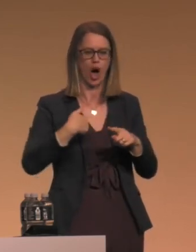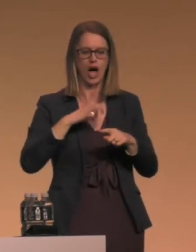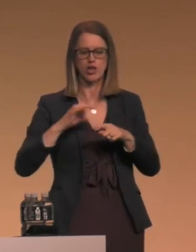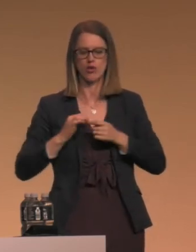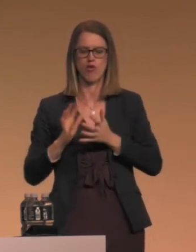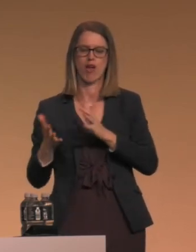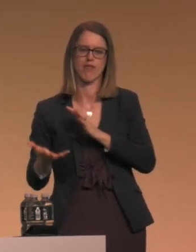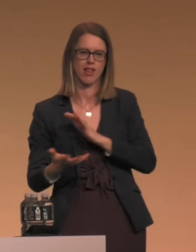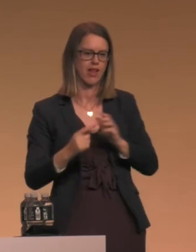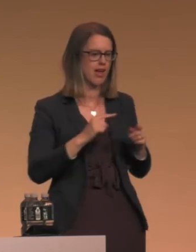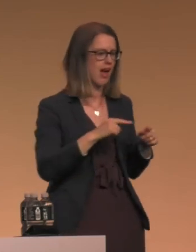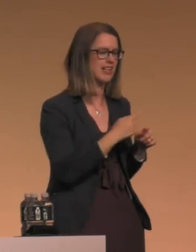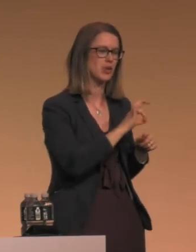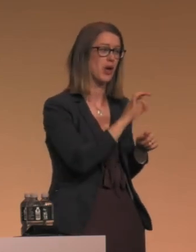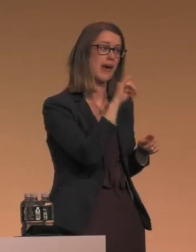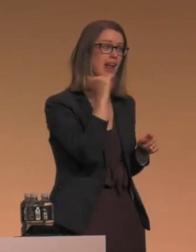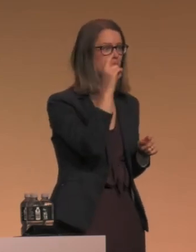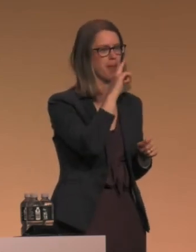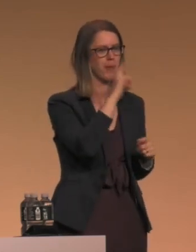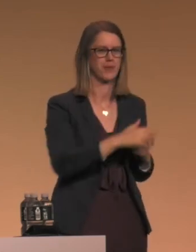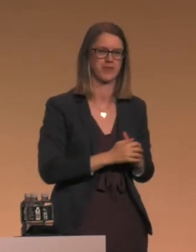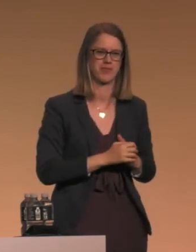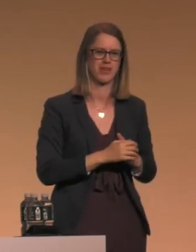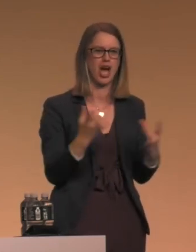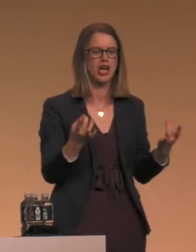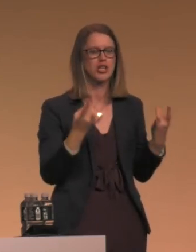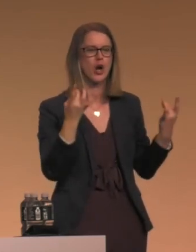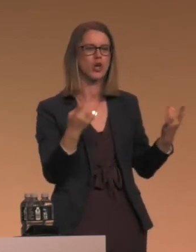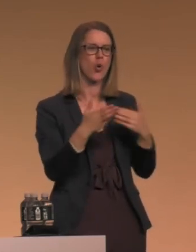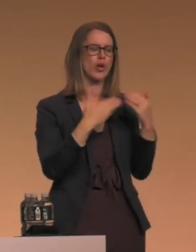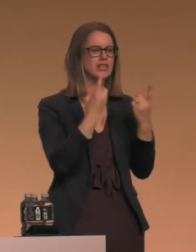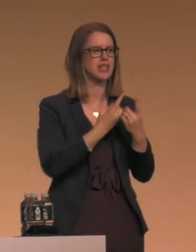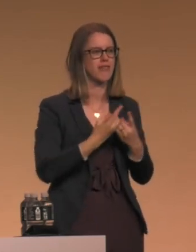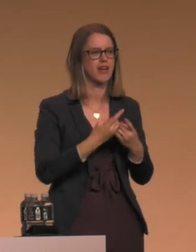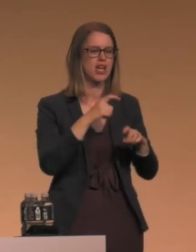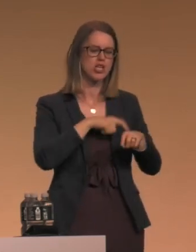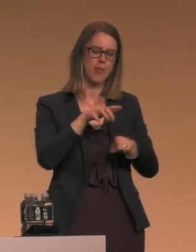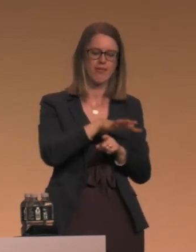"I knit so I don't kill people"-- yoga, organizing stuff, spending time with family.